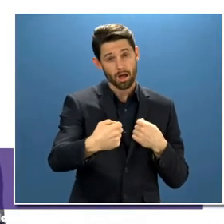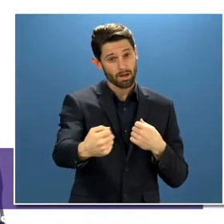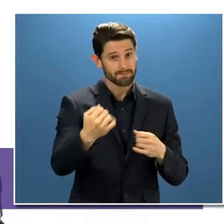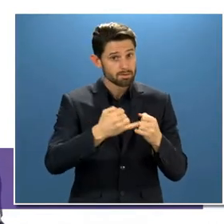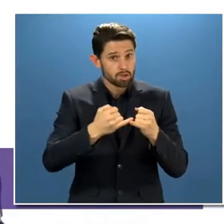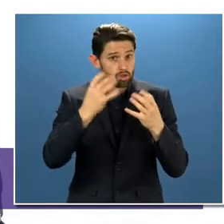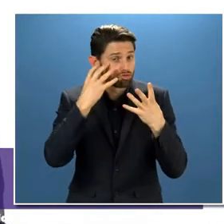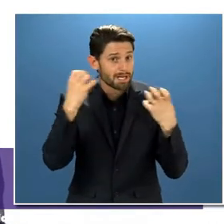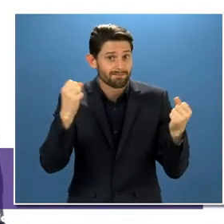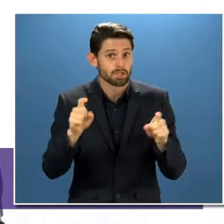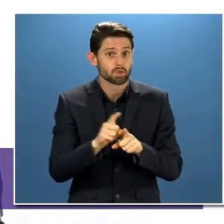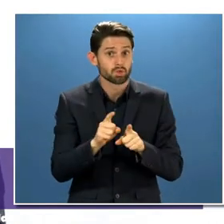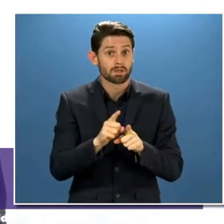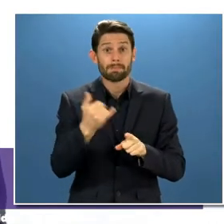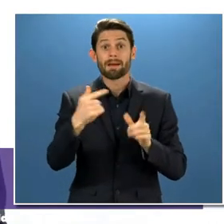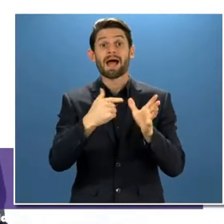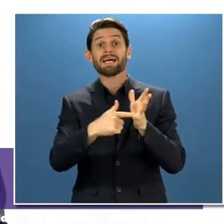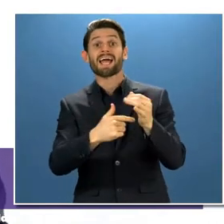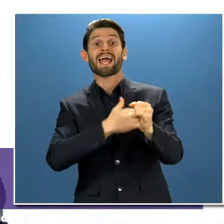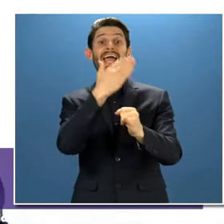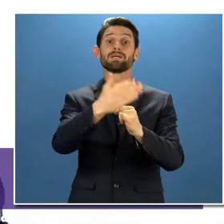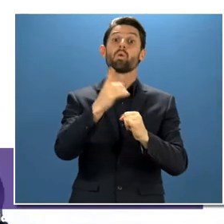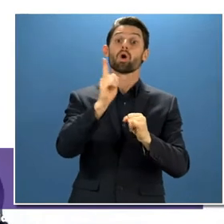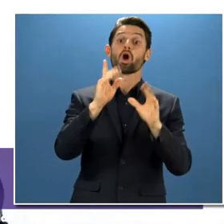may receive resolution which is quite modest in nature.